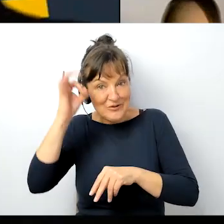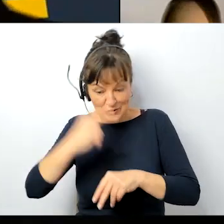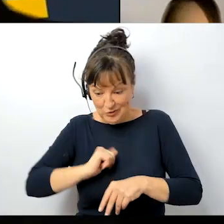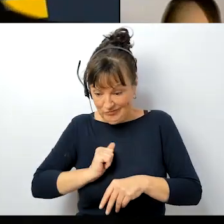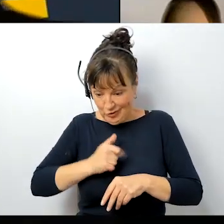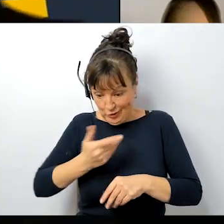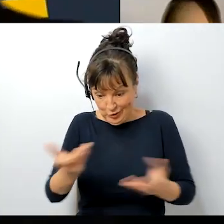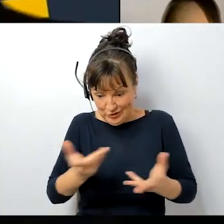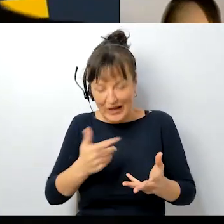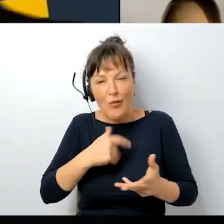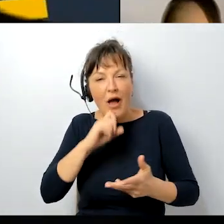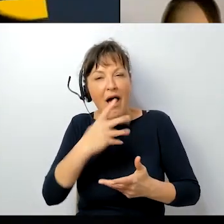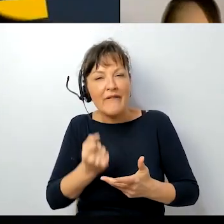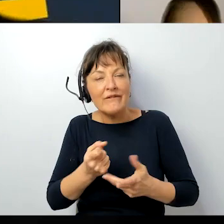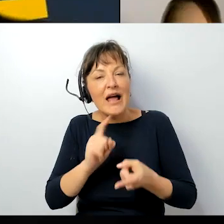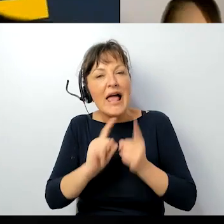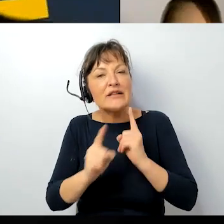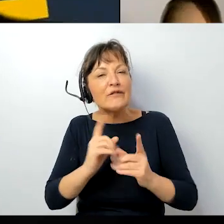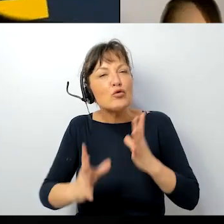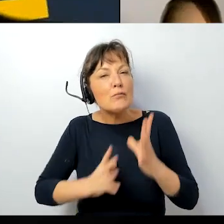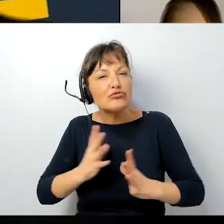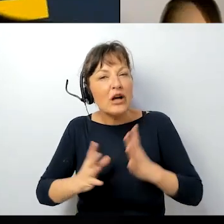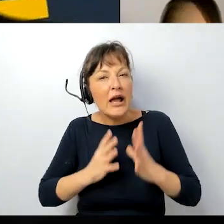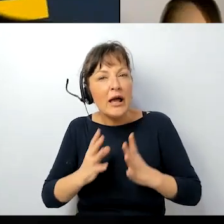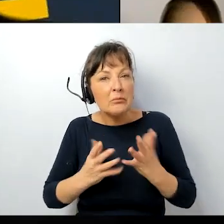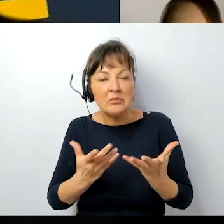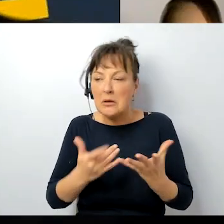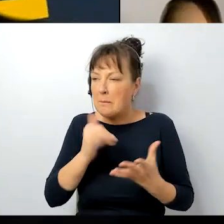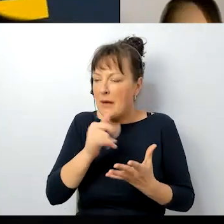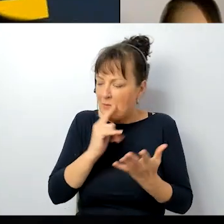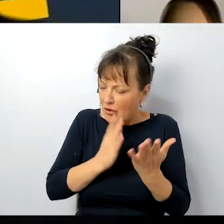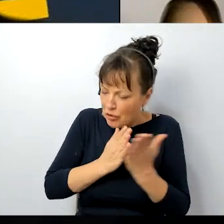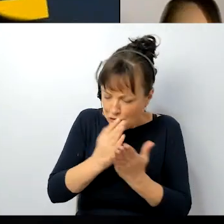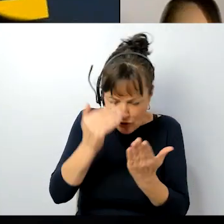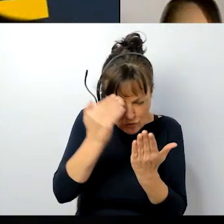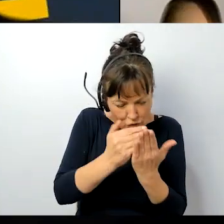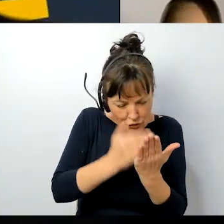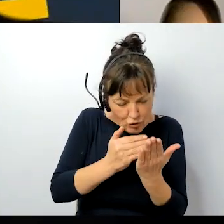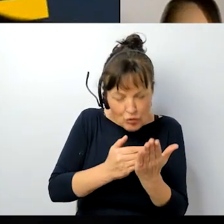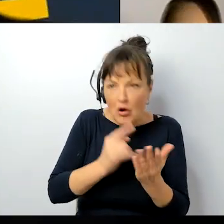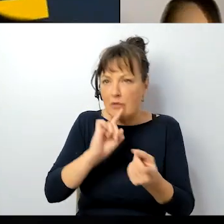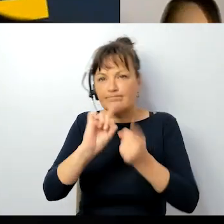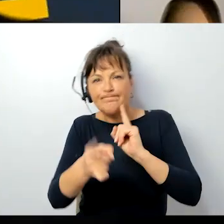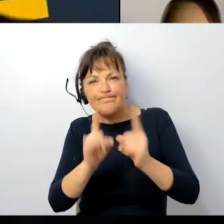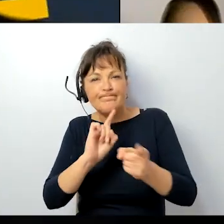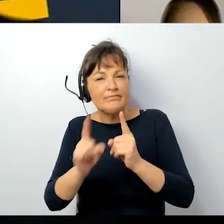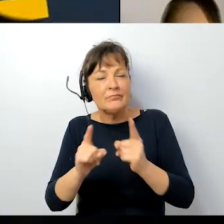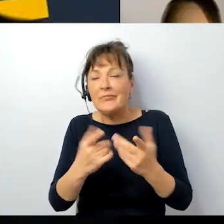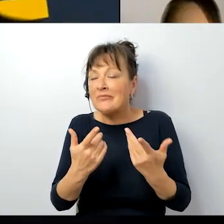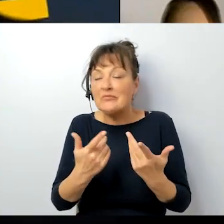with Fife Council, so we'll be doing some interview prep, so you can ask for that whether